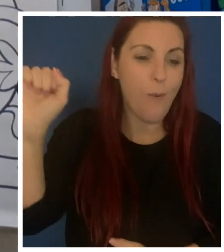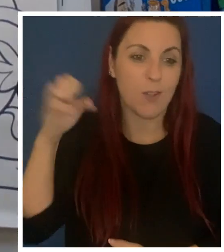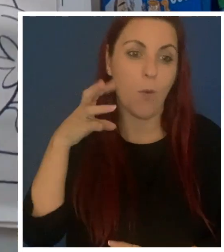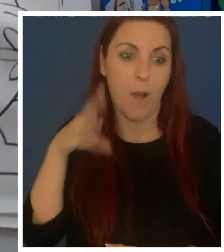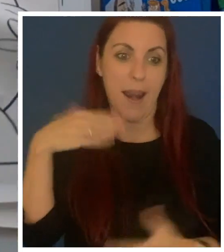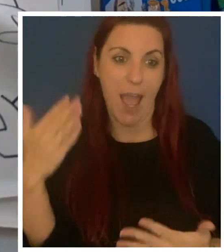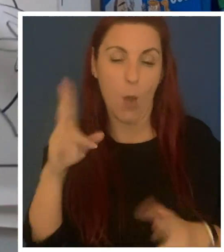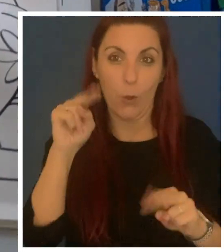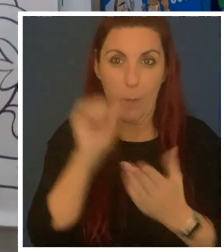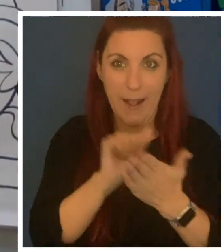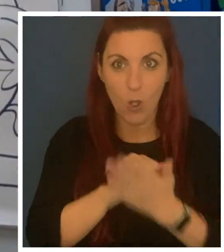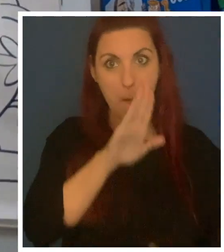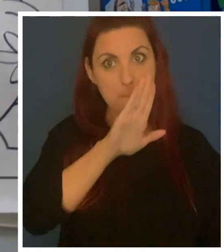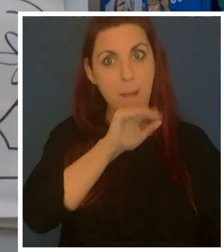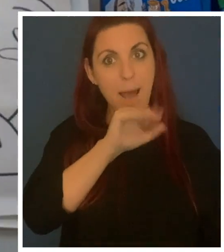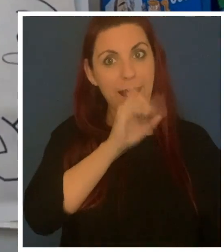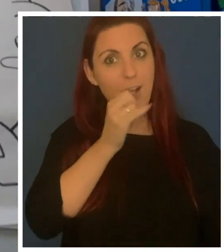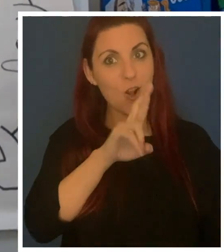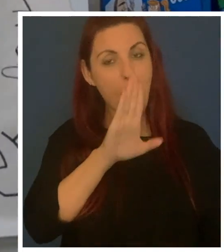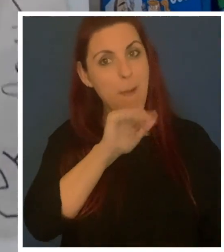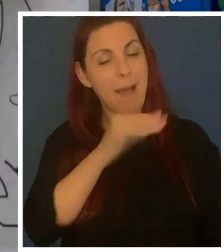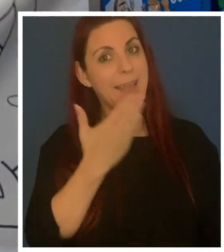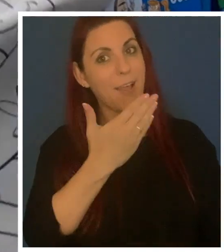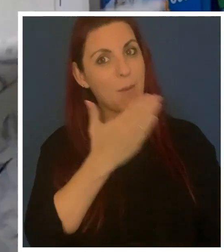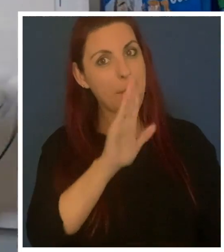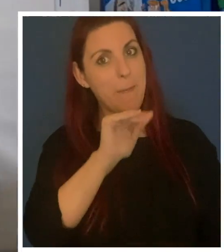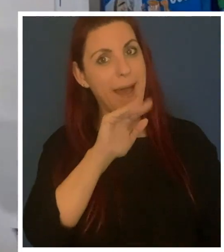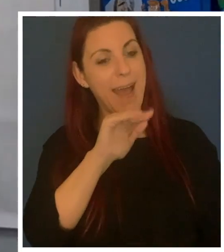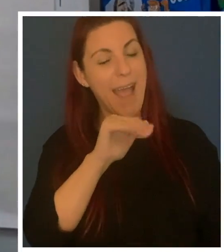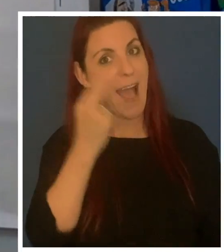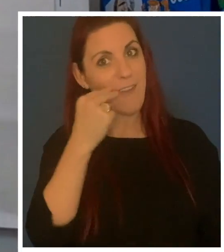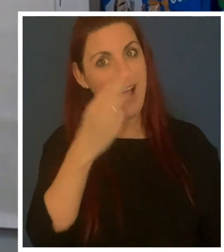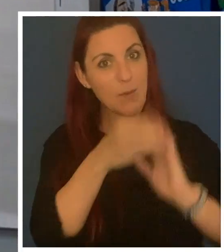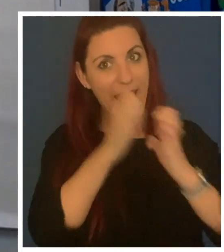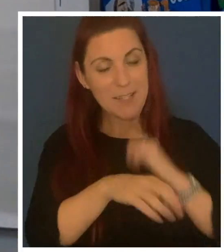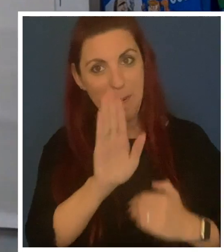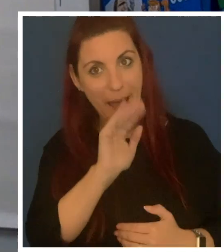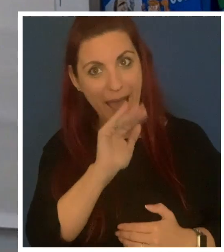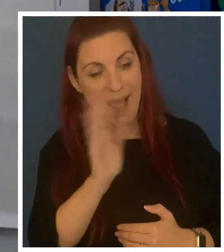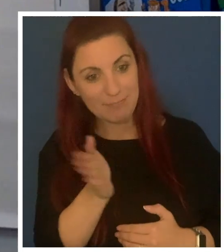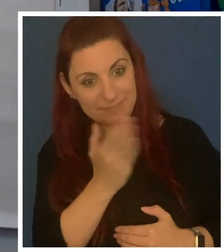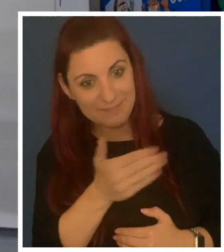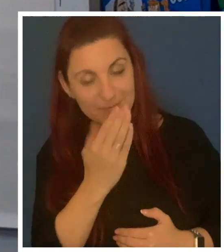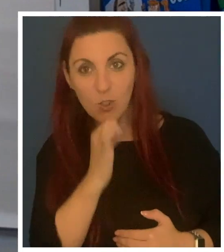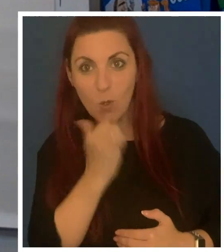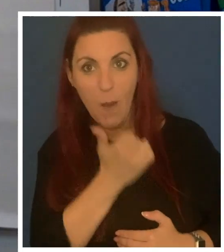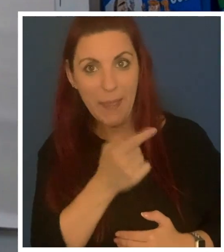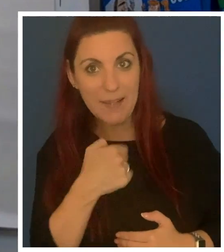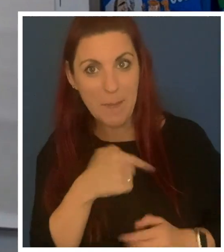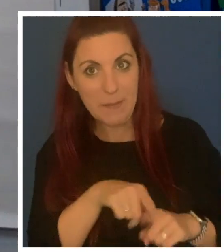you Guzz, have a nice weekend, don't do anything I wouldn't do, excellent.